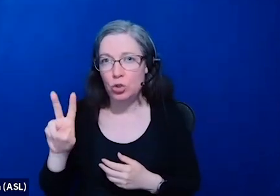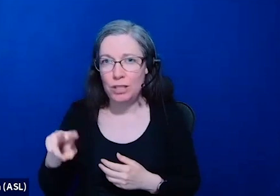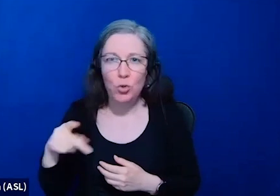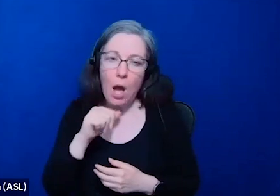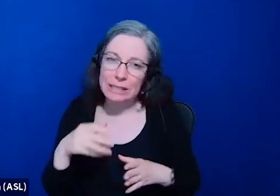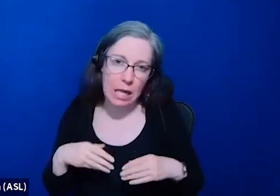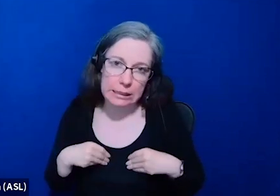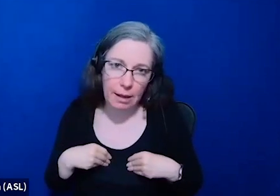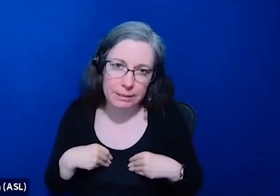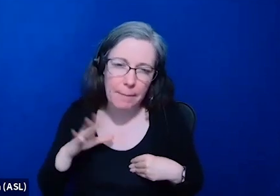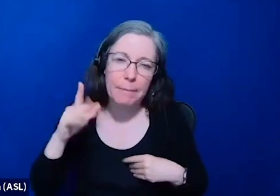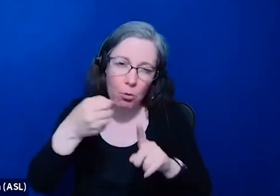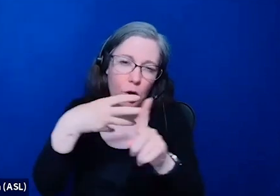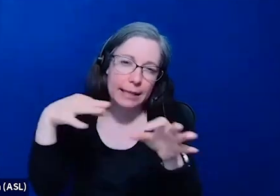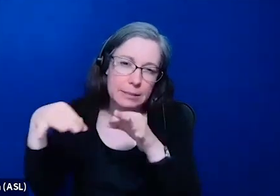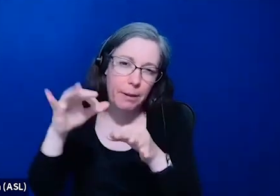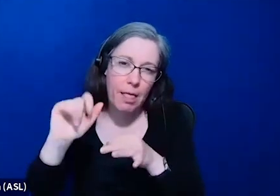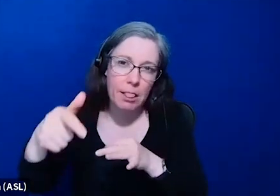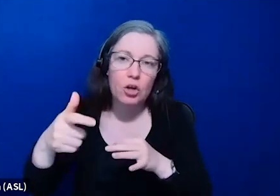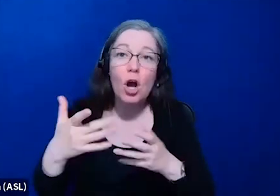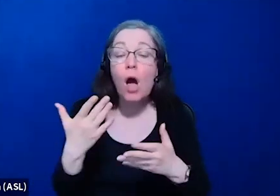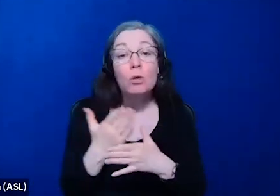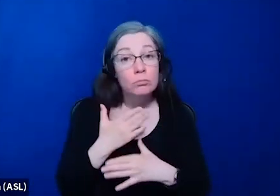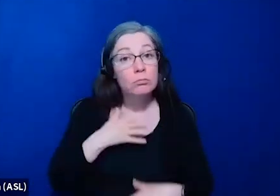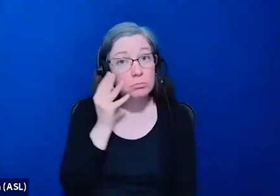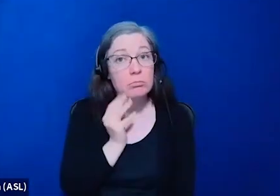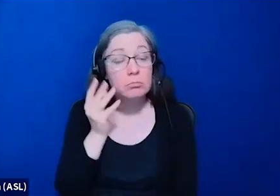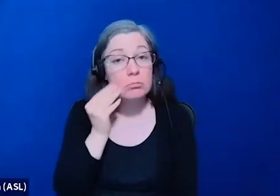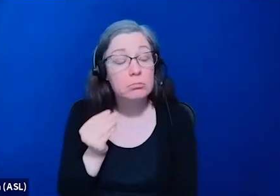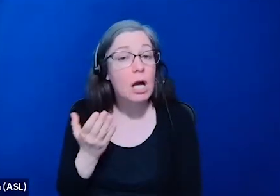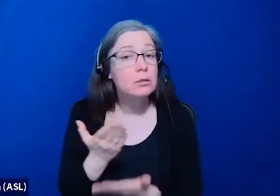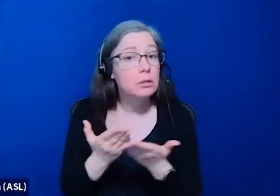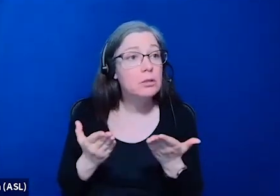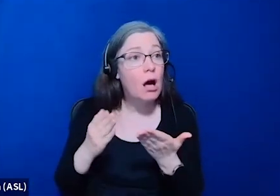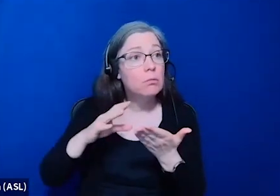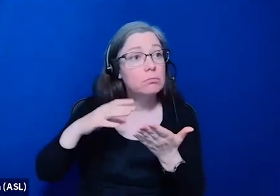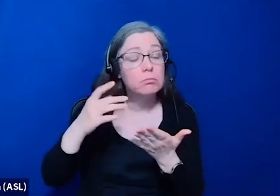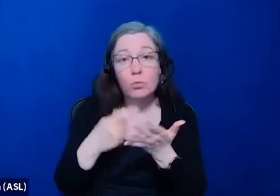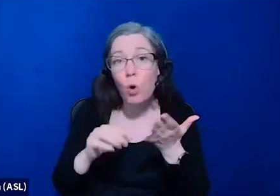I'm going to share some of my experience and I'm going to share some of the insight I've gained. Please